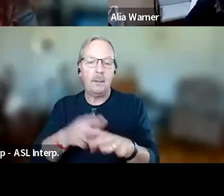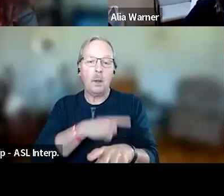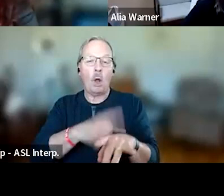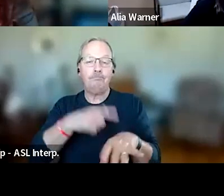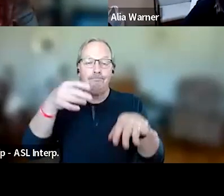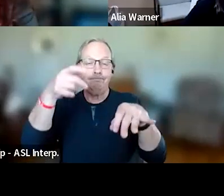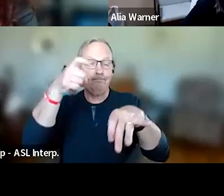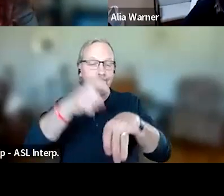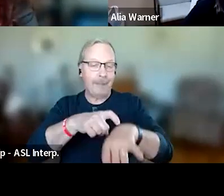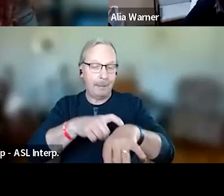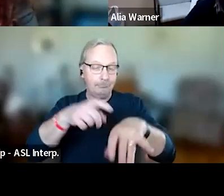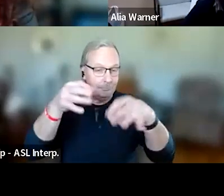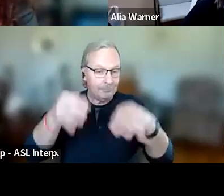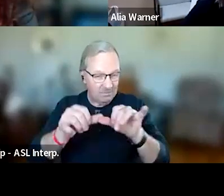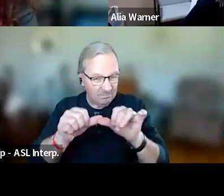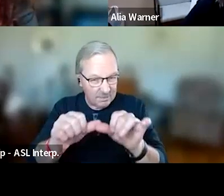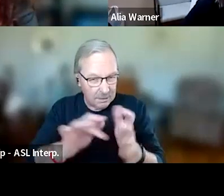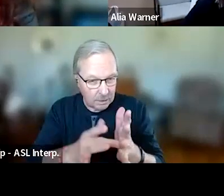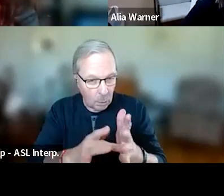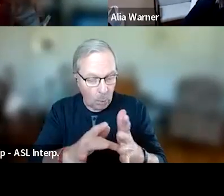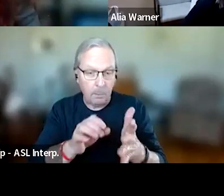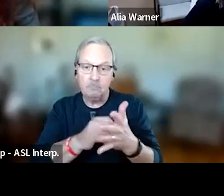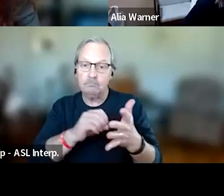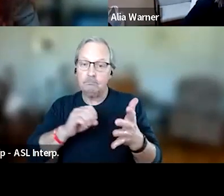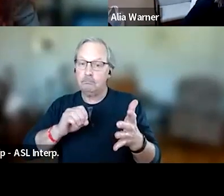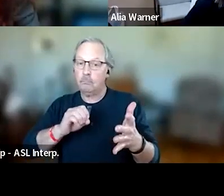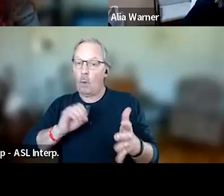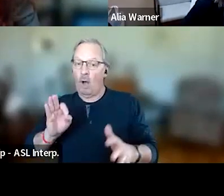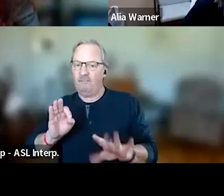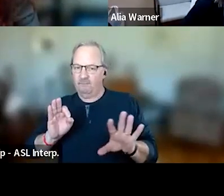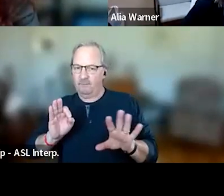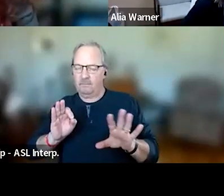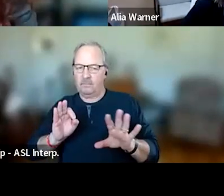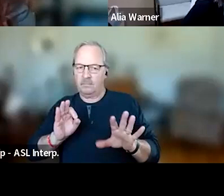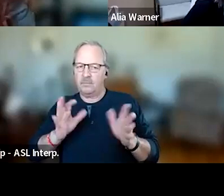do they need to stay on medication, can you try coming off medication, things like that. And again, I'm providing a medication perspective